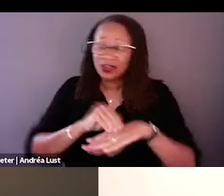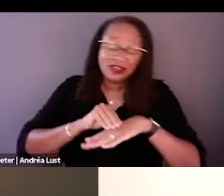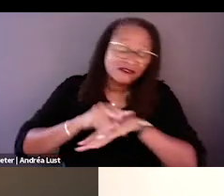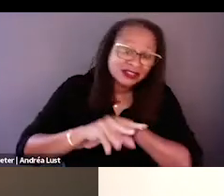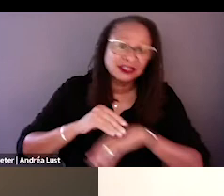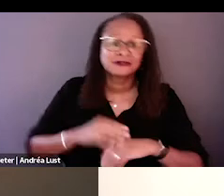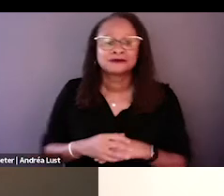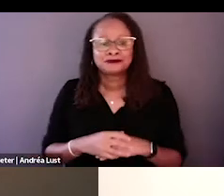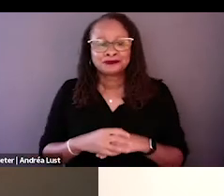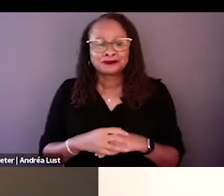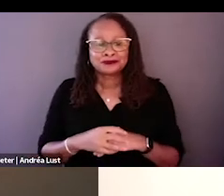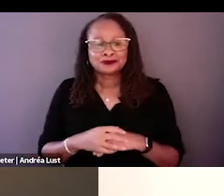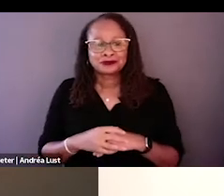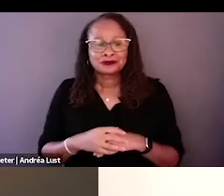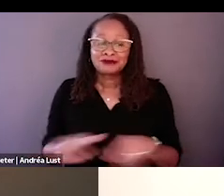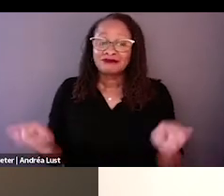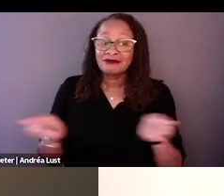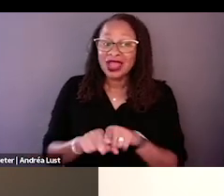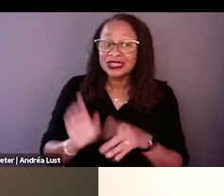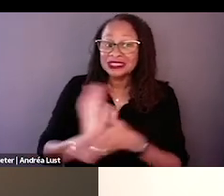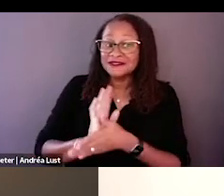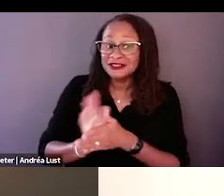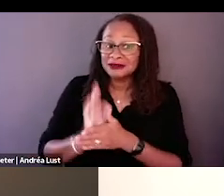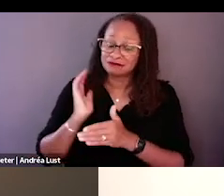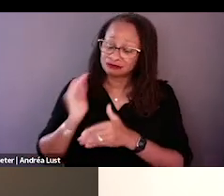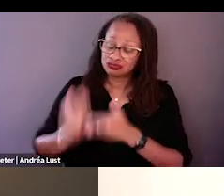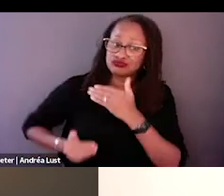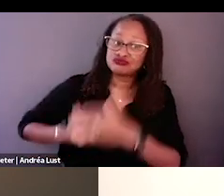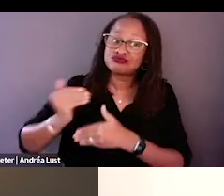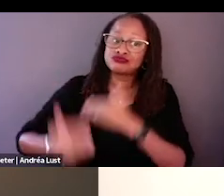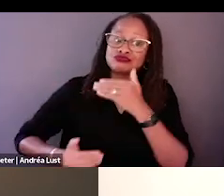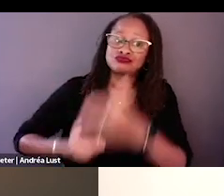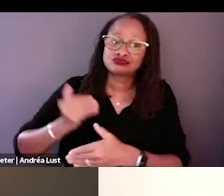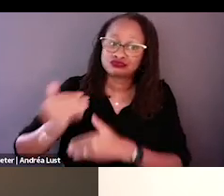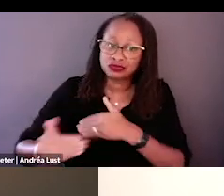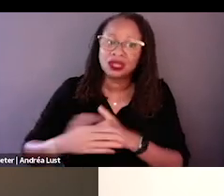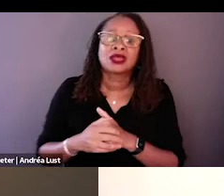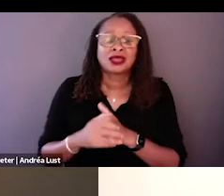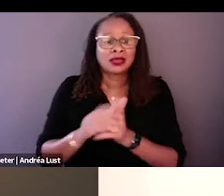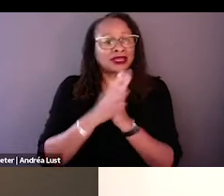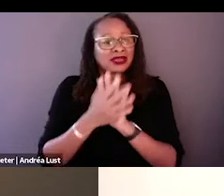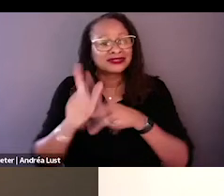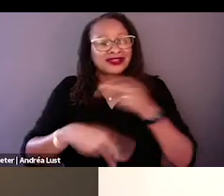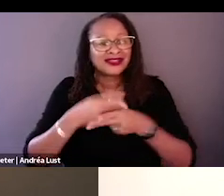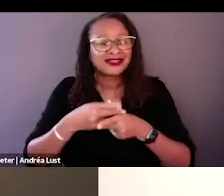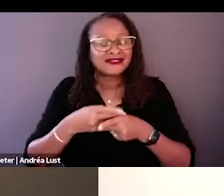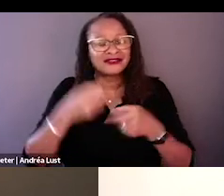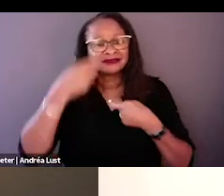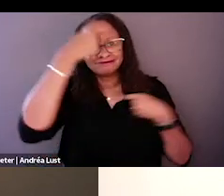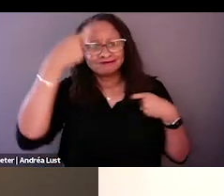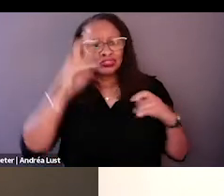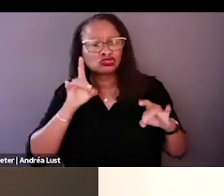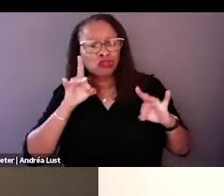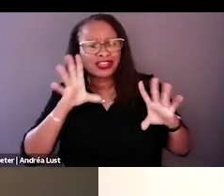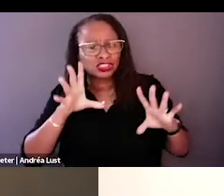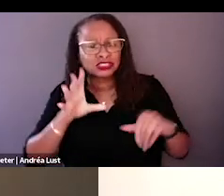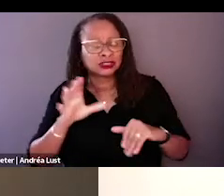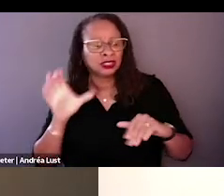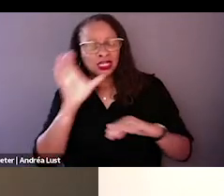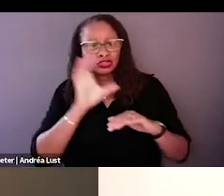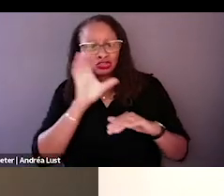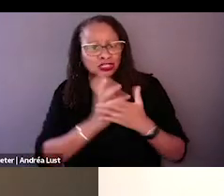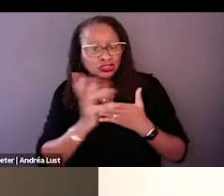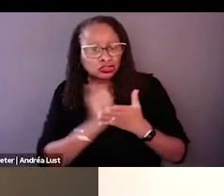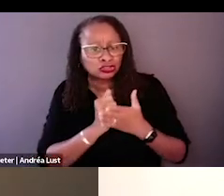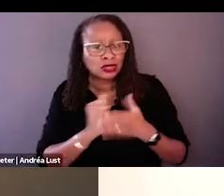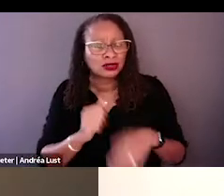For the research, I had the incredible good fortune, the grandson of the man who shot the movie in